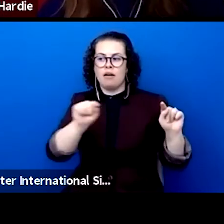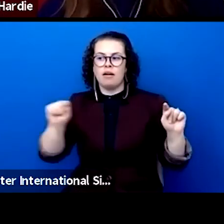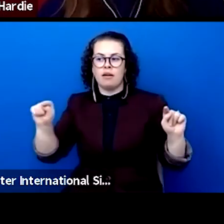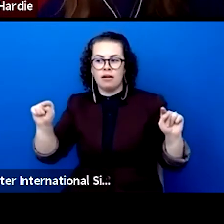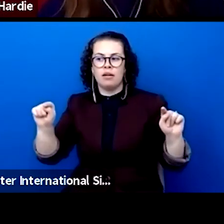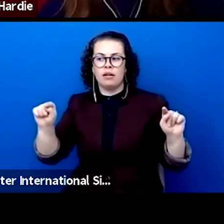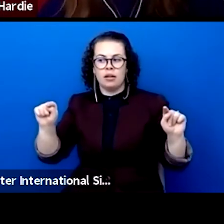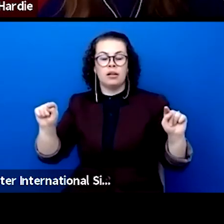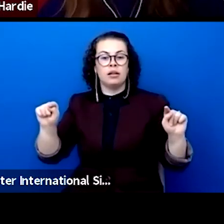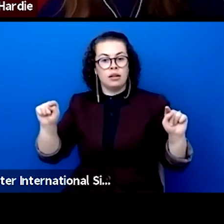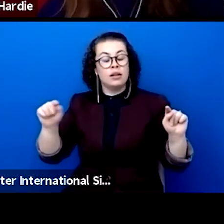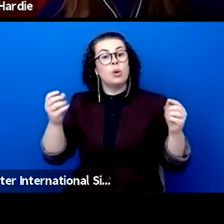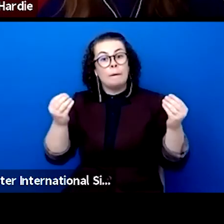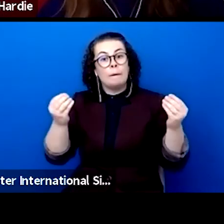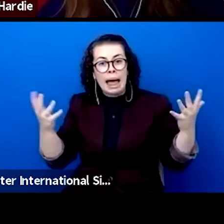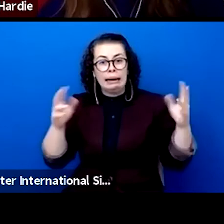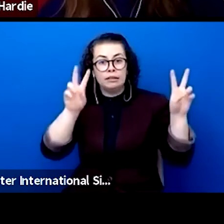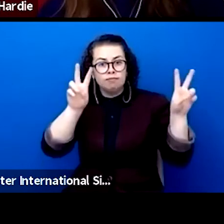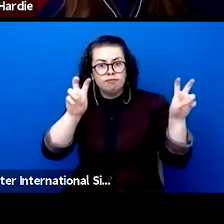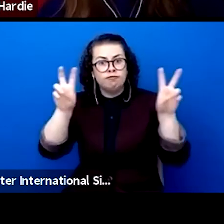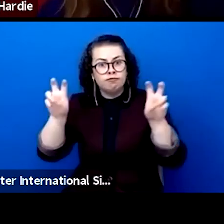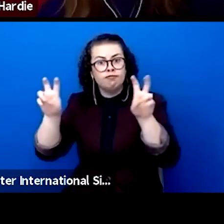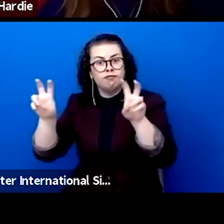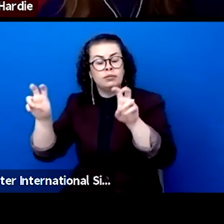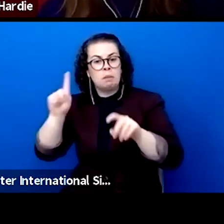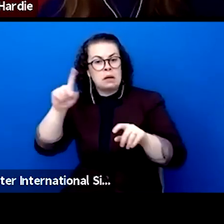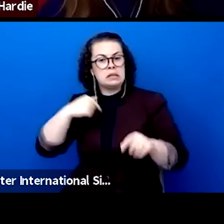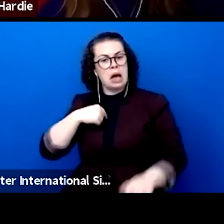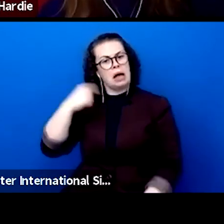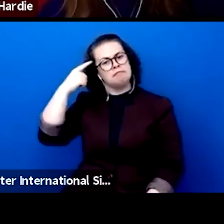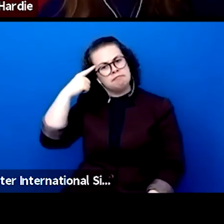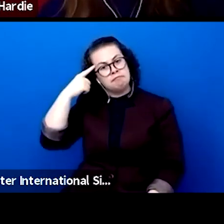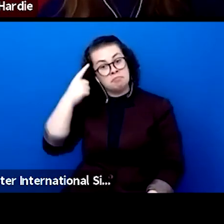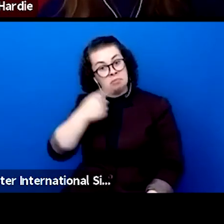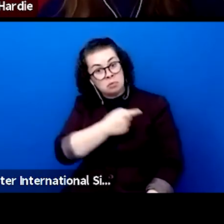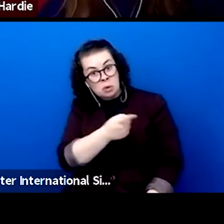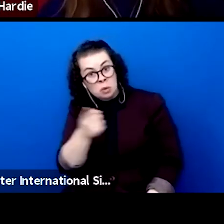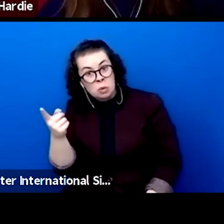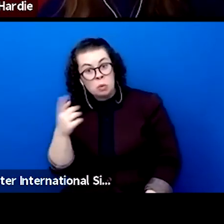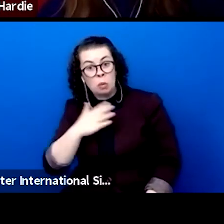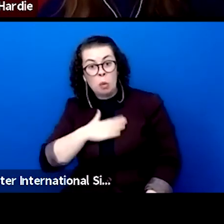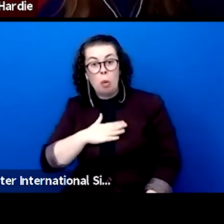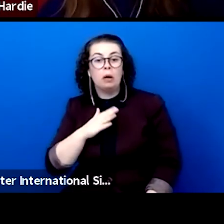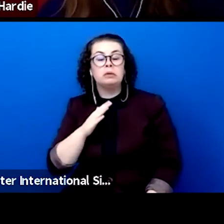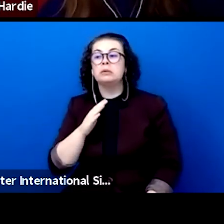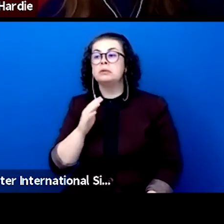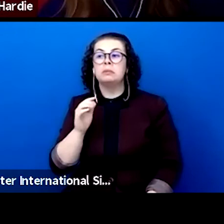issues on the table, so I would like to ask you if you want to have a short like summary,